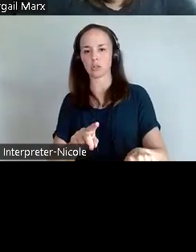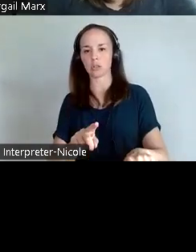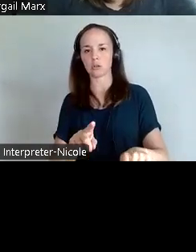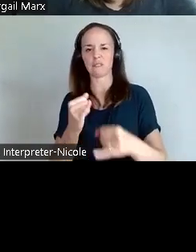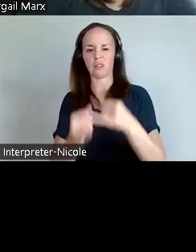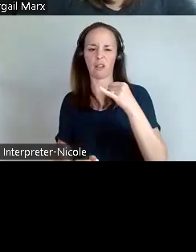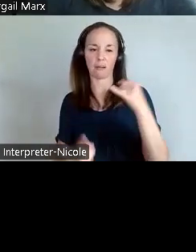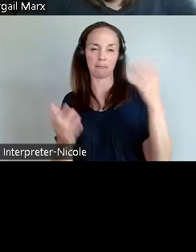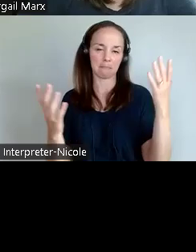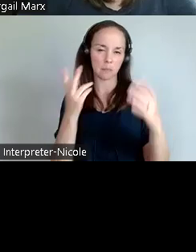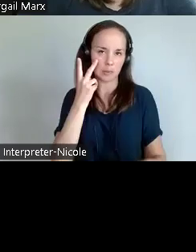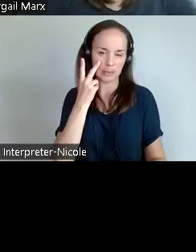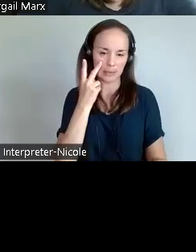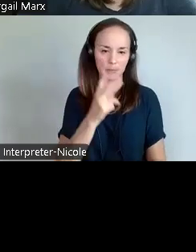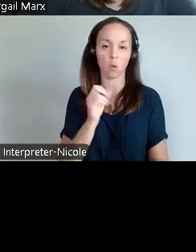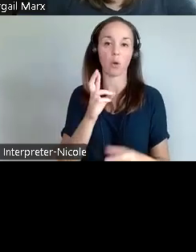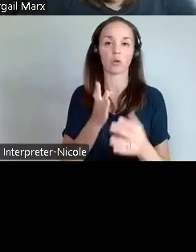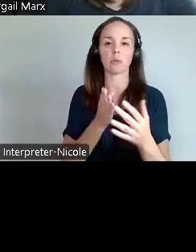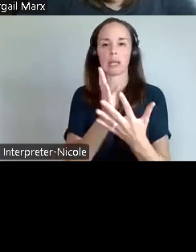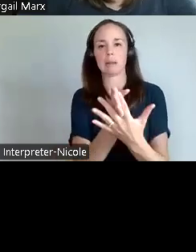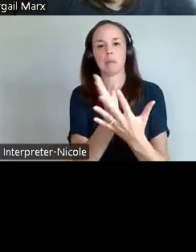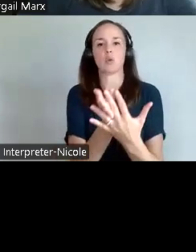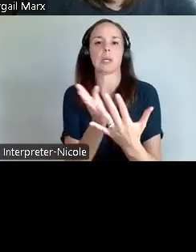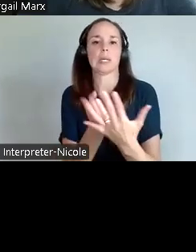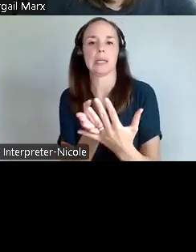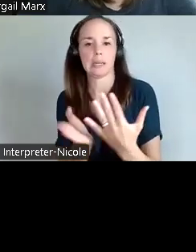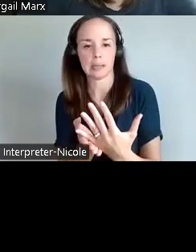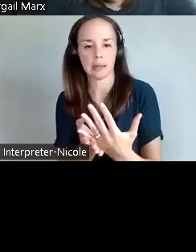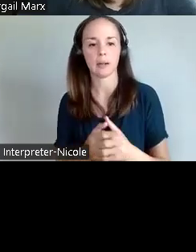that we have in between sections and then we'll take some questions at the end.